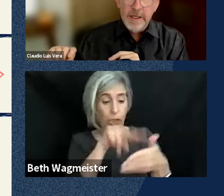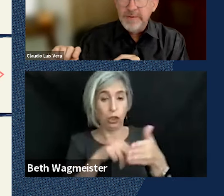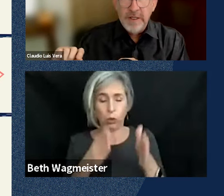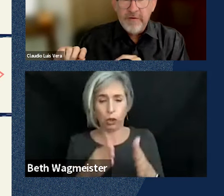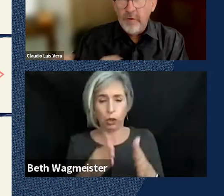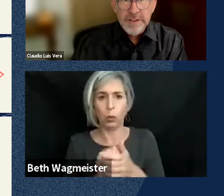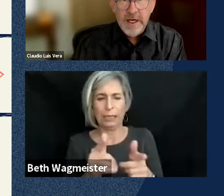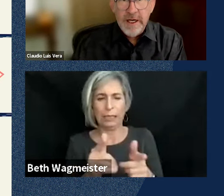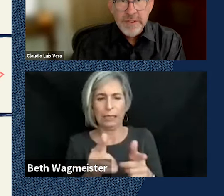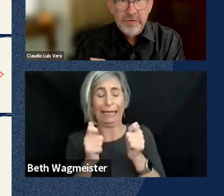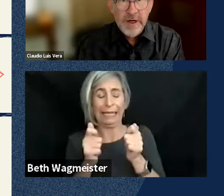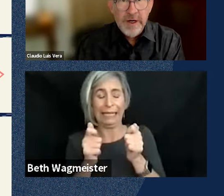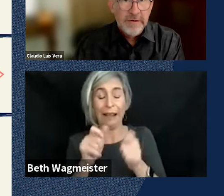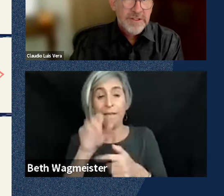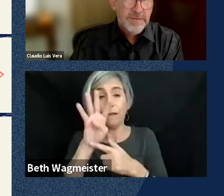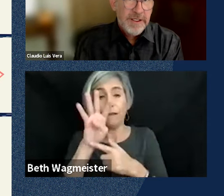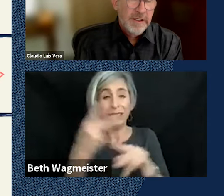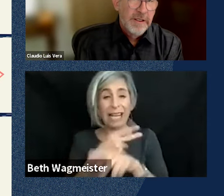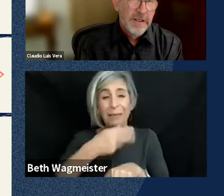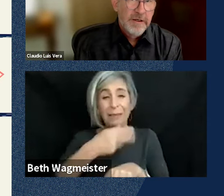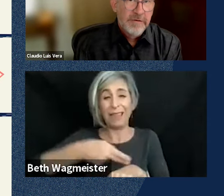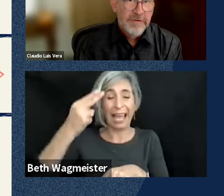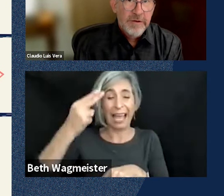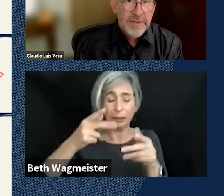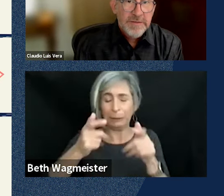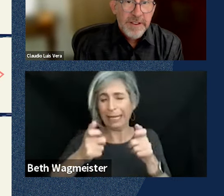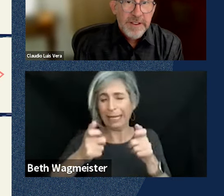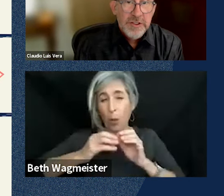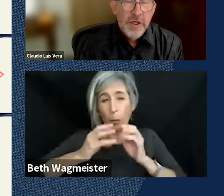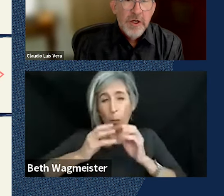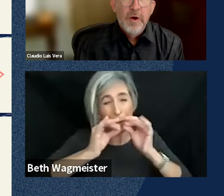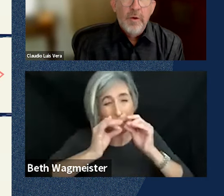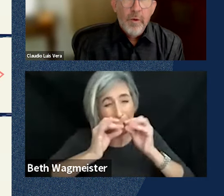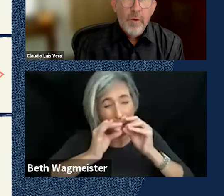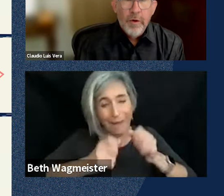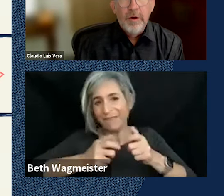it up to like four times the regular speed of human speech.